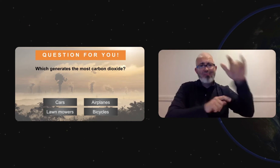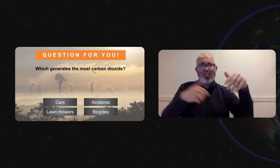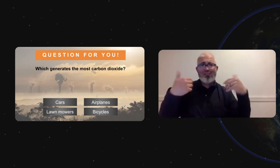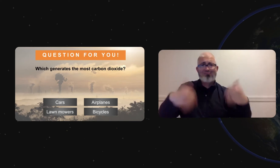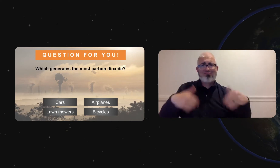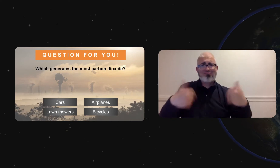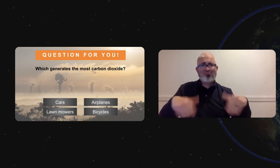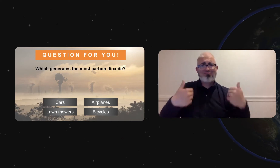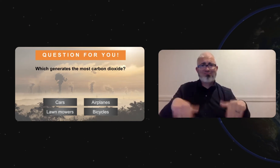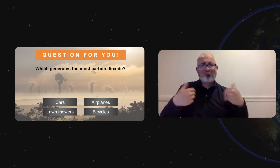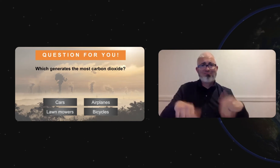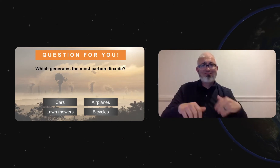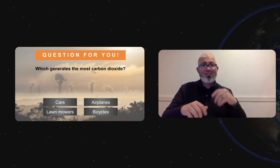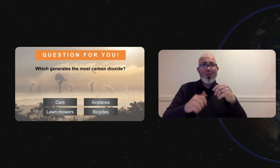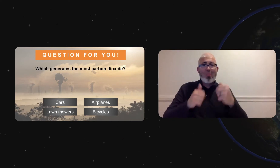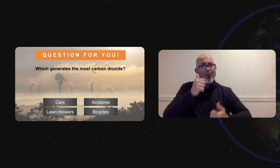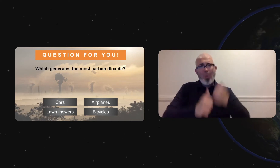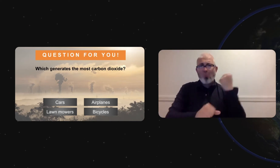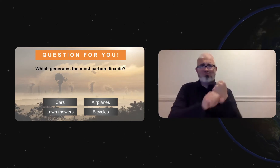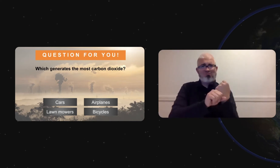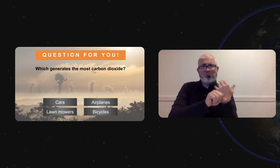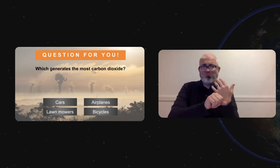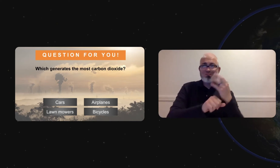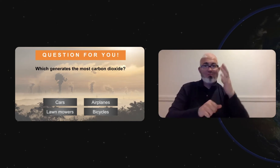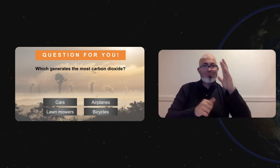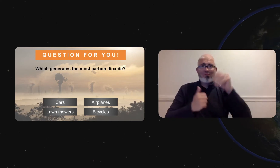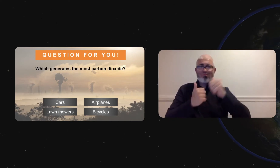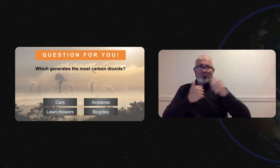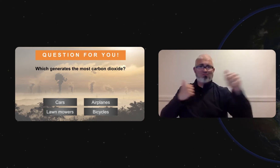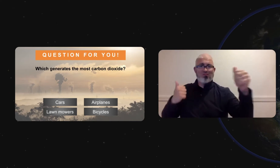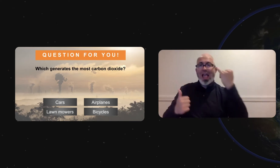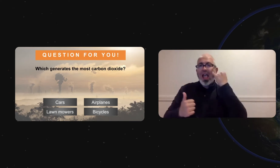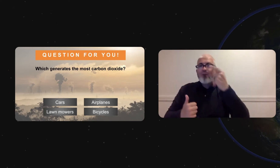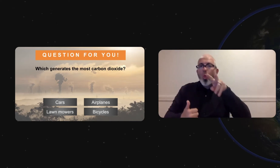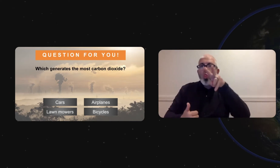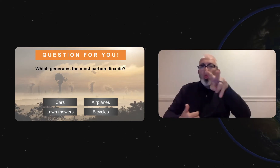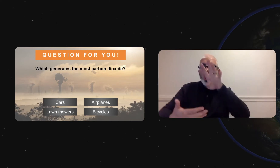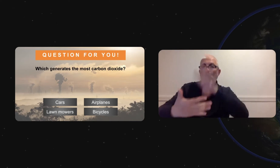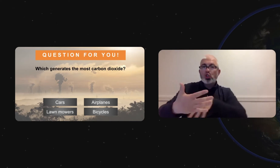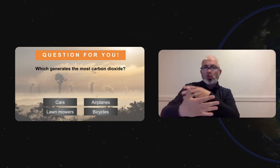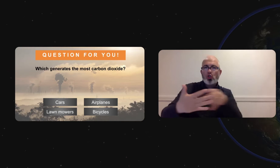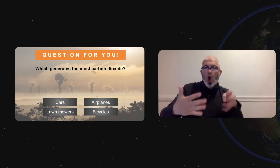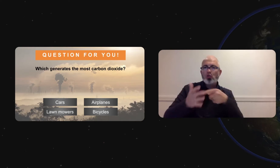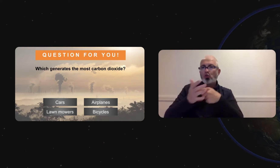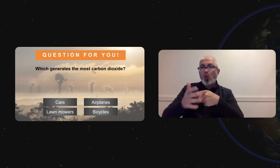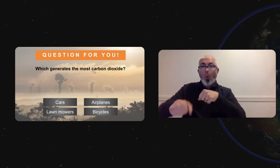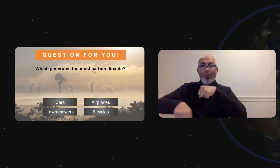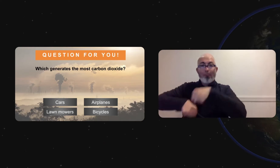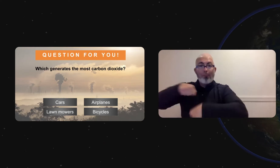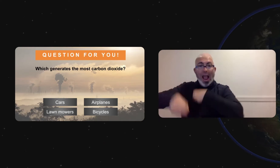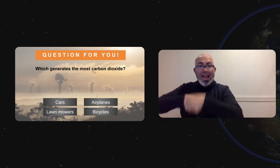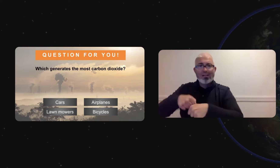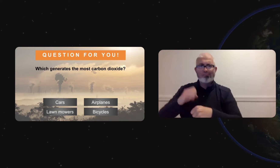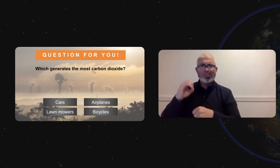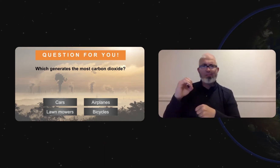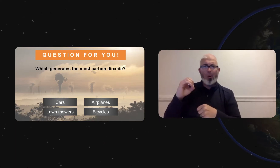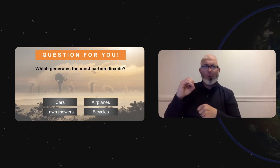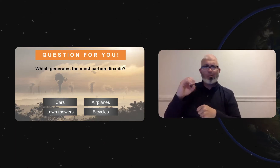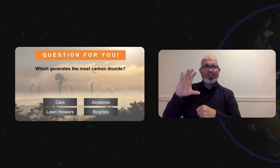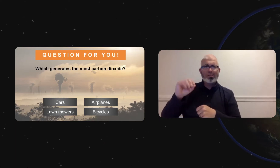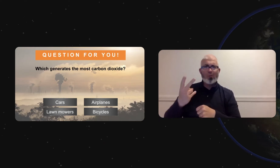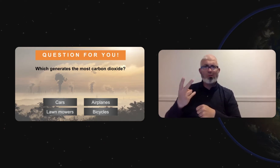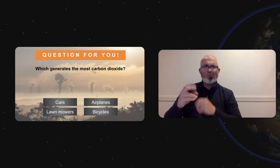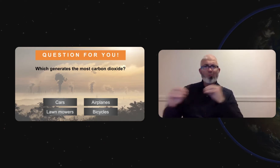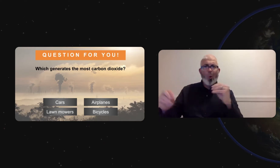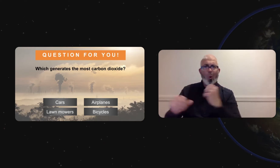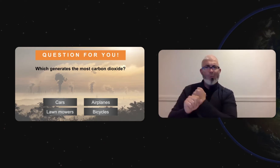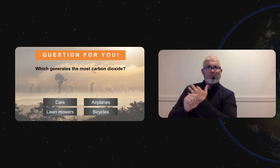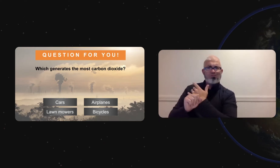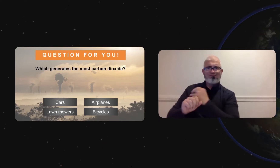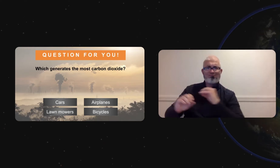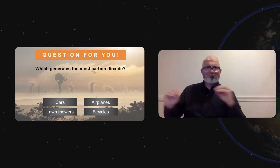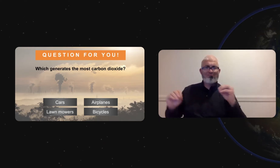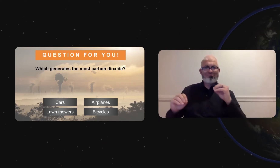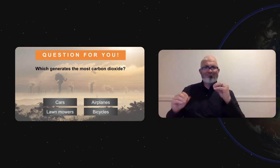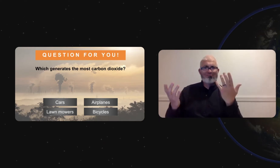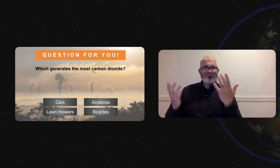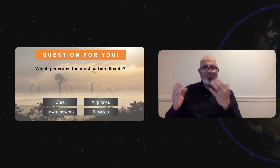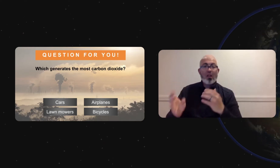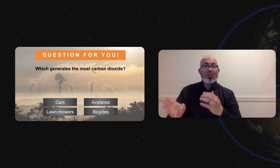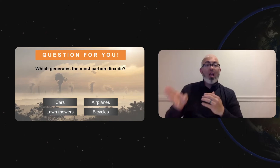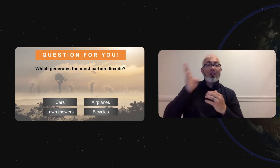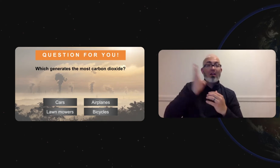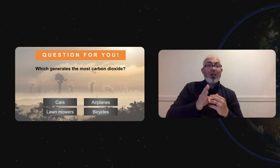But the answer is airplanes because they travel a huge distance.